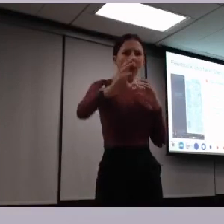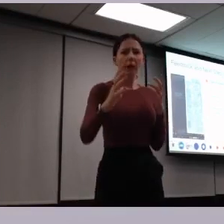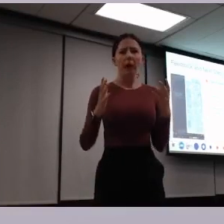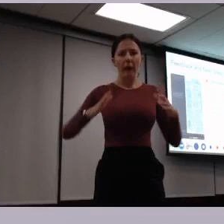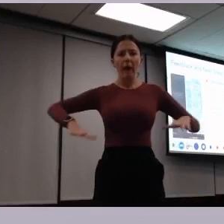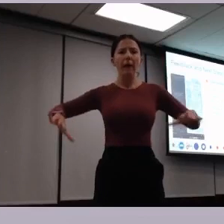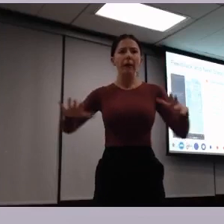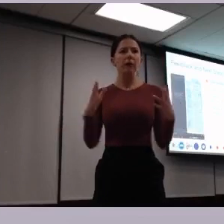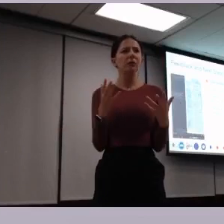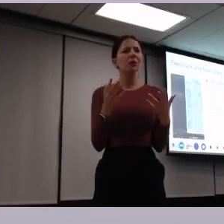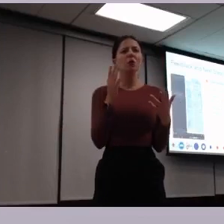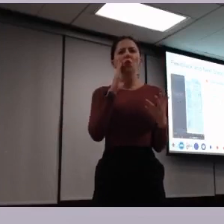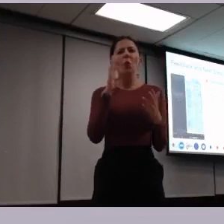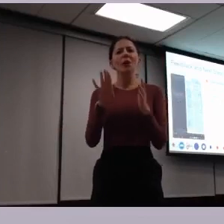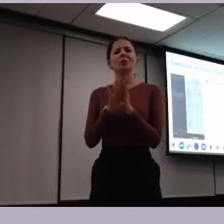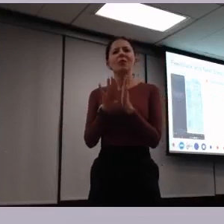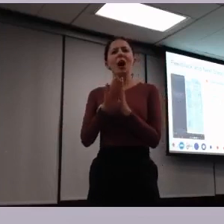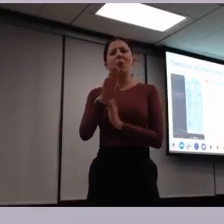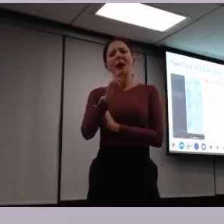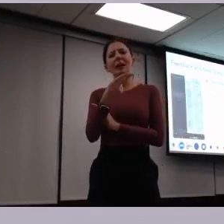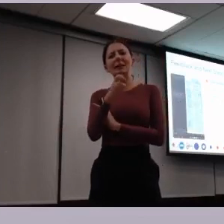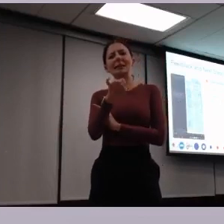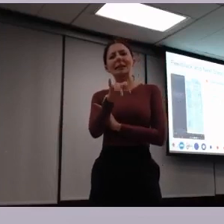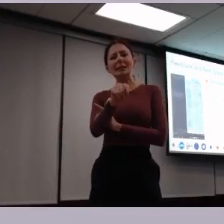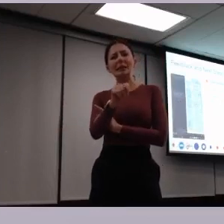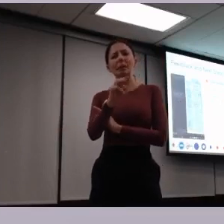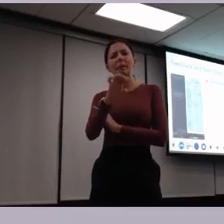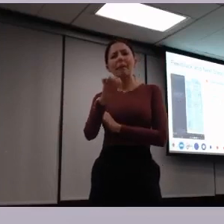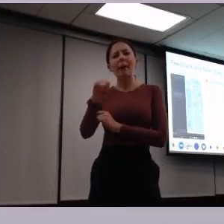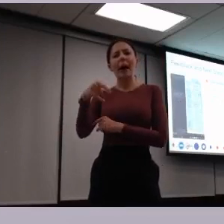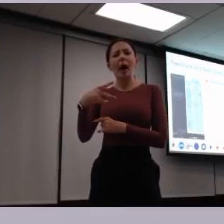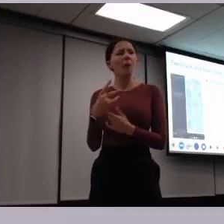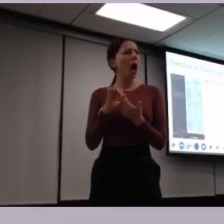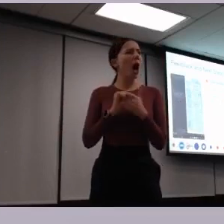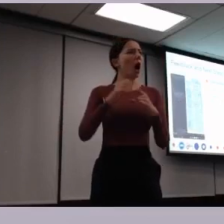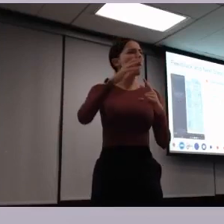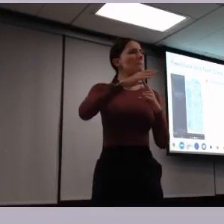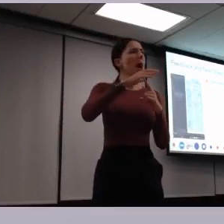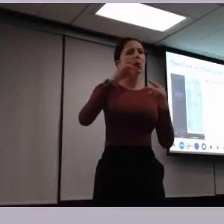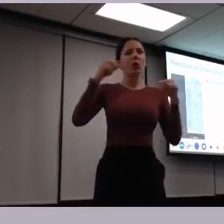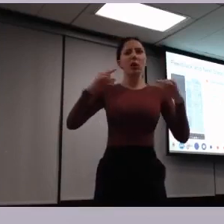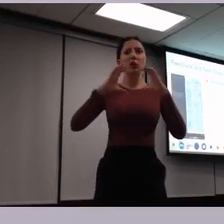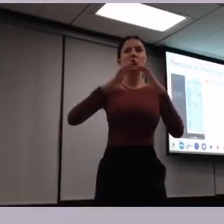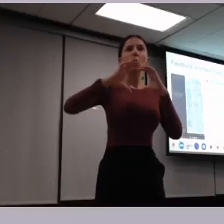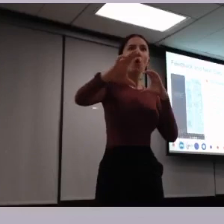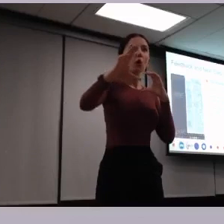of how popular this corridor will be along along the stretch.